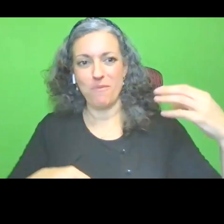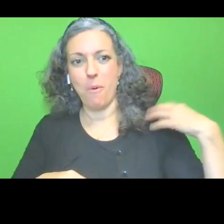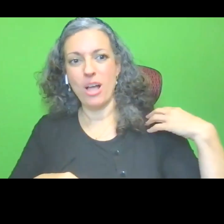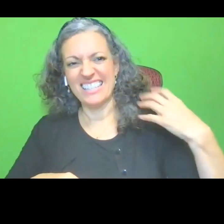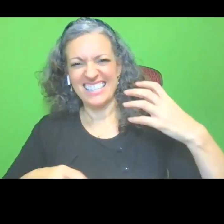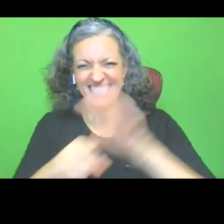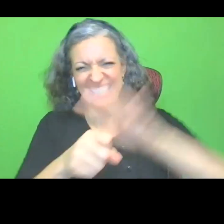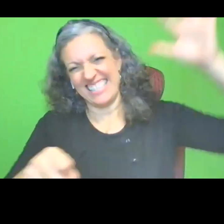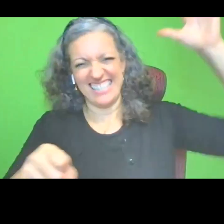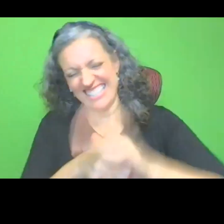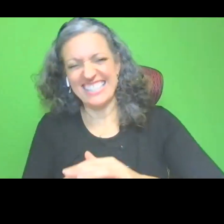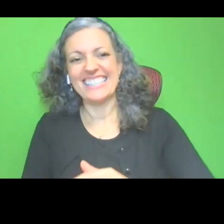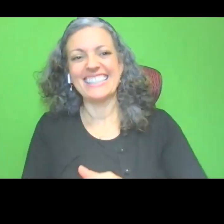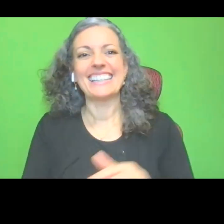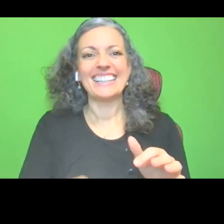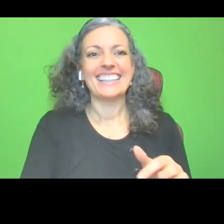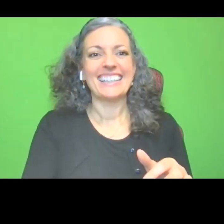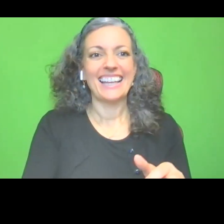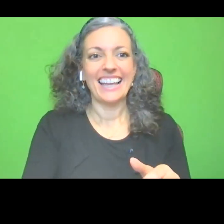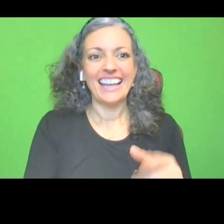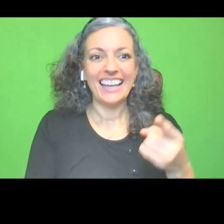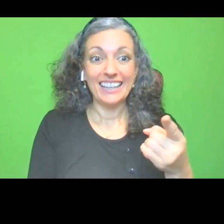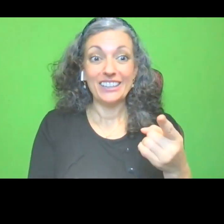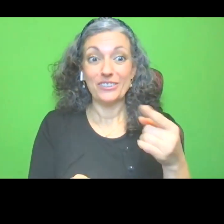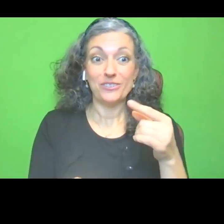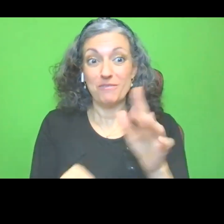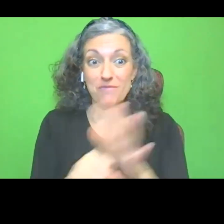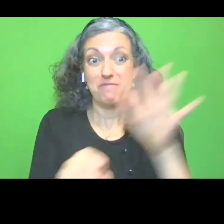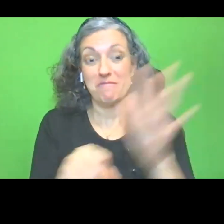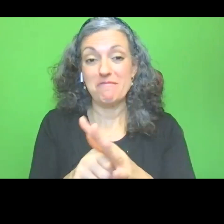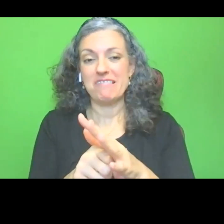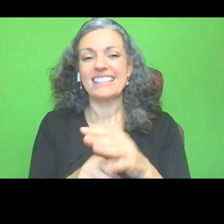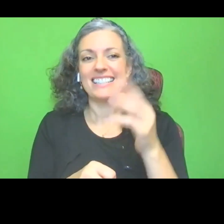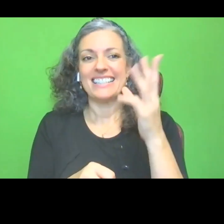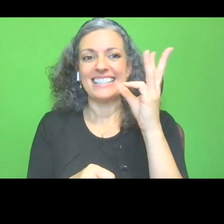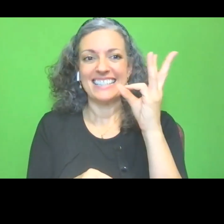that look - getting yelled at by six different people is only going to make me do enough to not get yelled at.